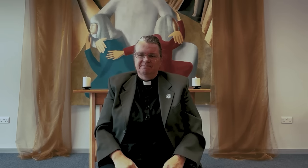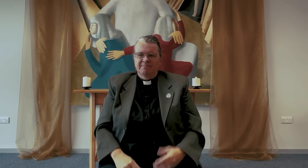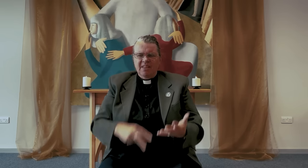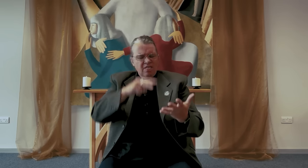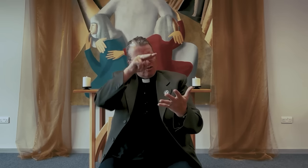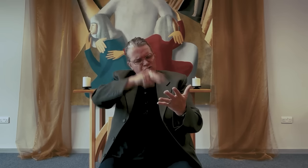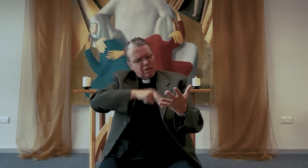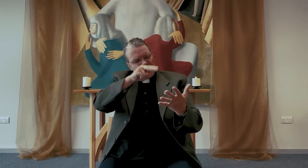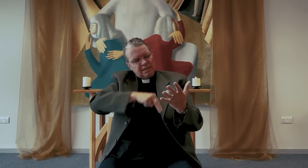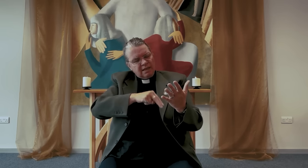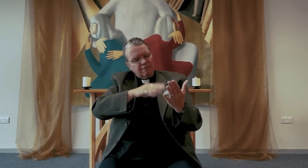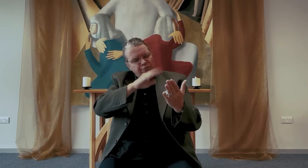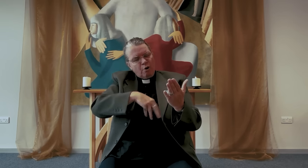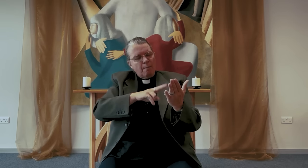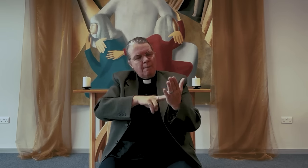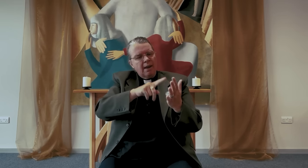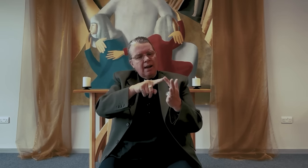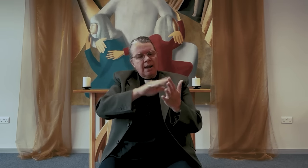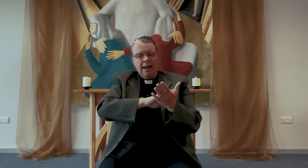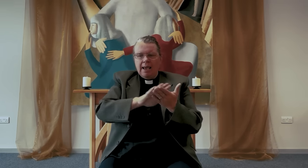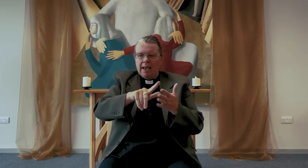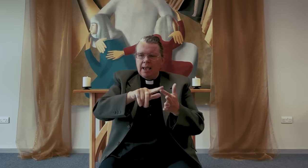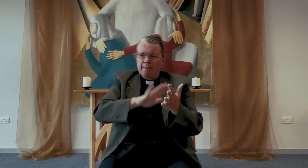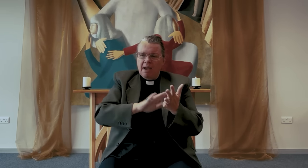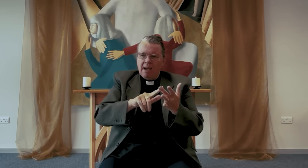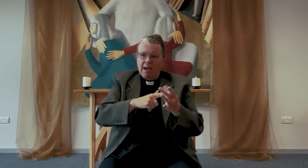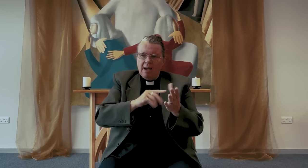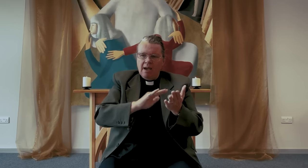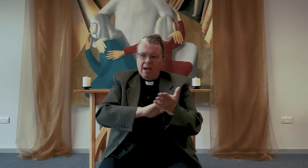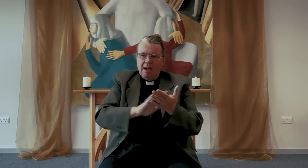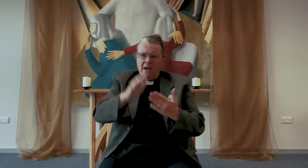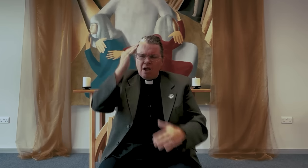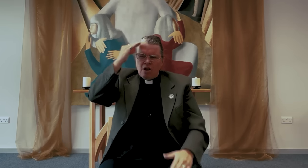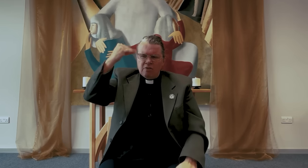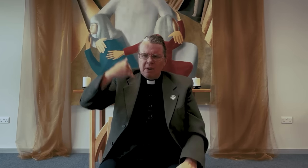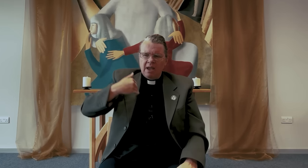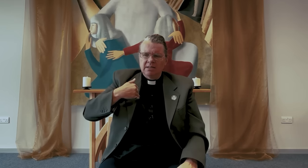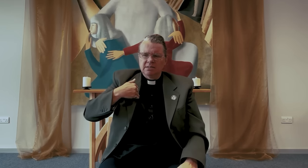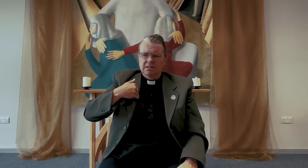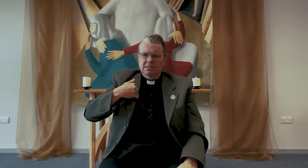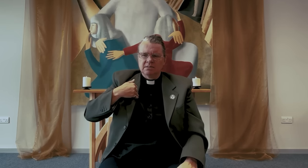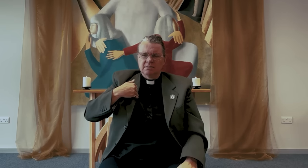The reading from Nehemiah reminds us why it's important to us